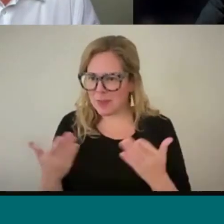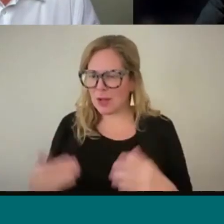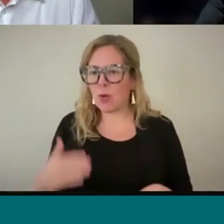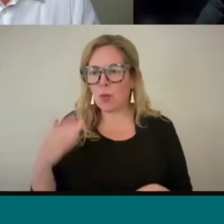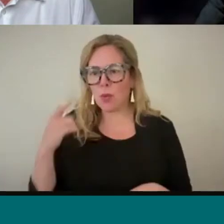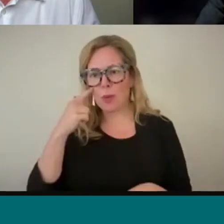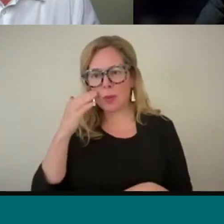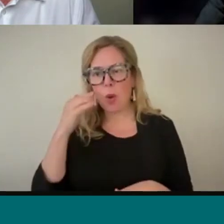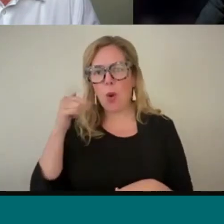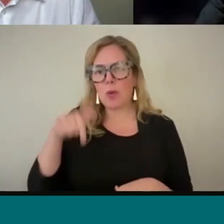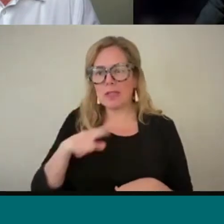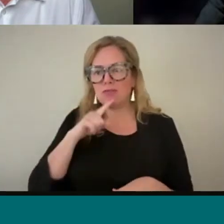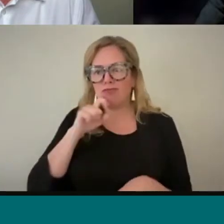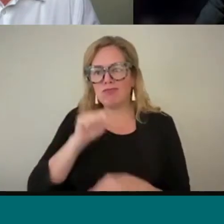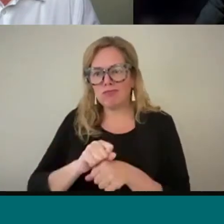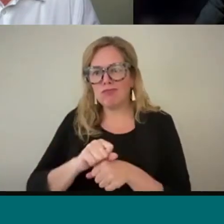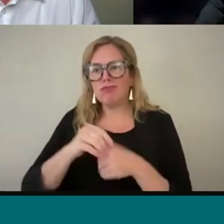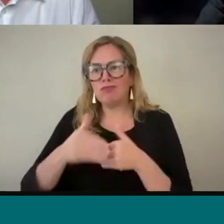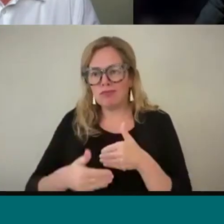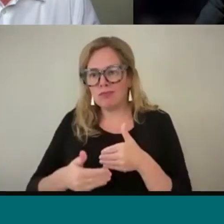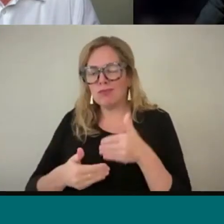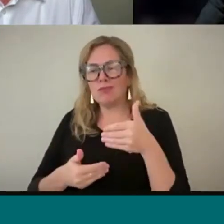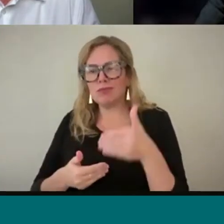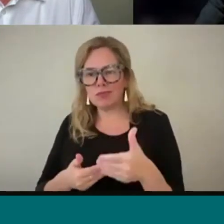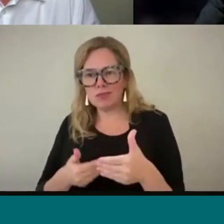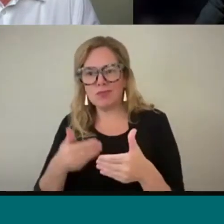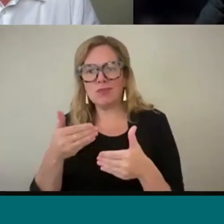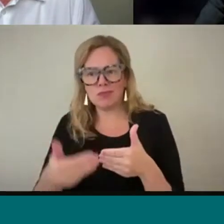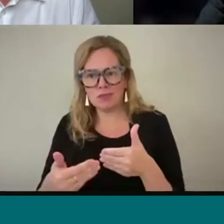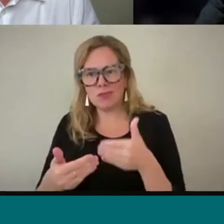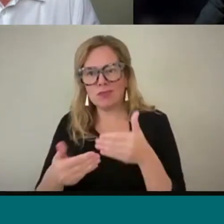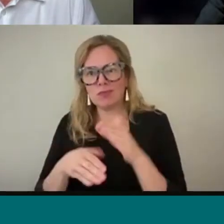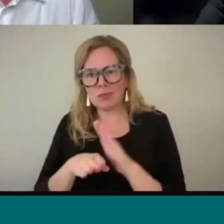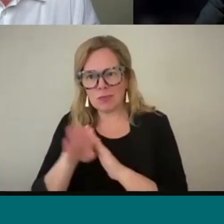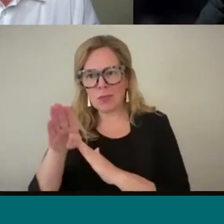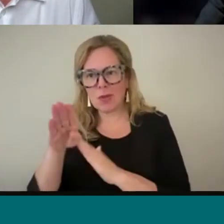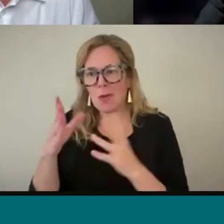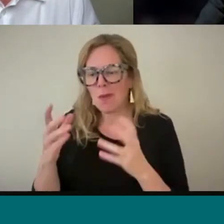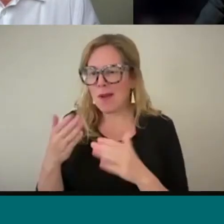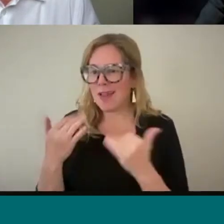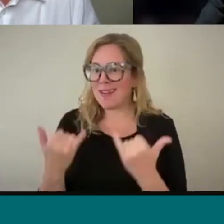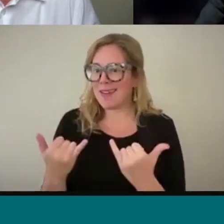and otherwise. And so post-pandemic, we wanna see those policies not regress or not go backwards so